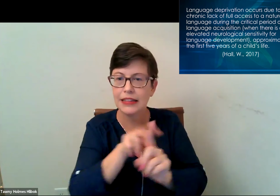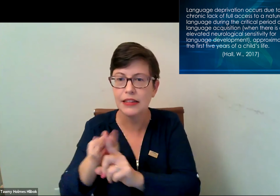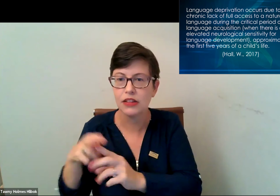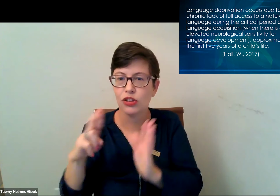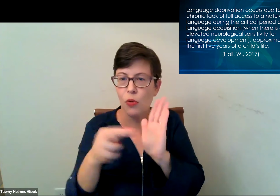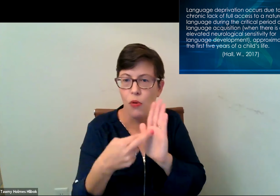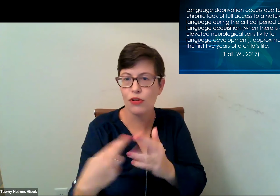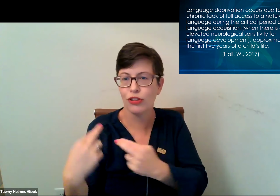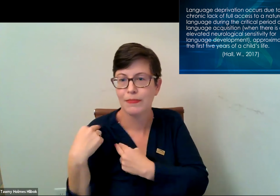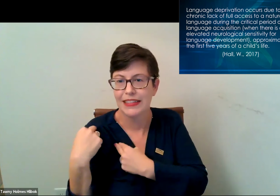is still developing.